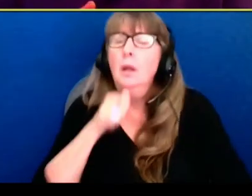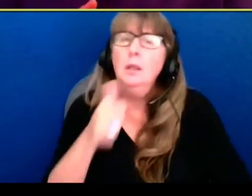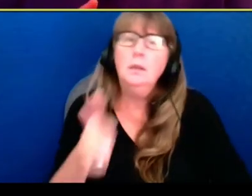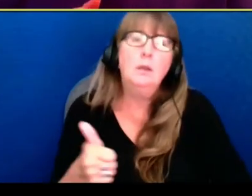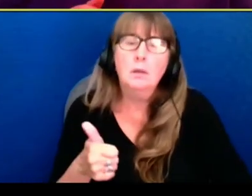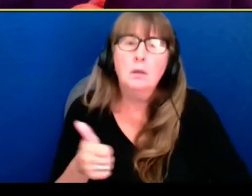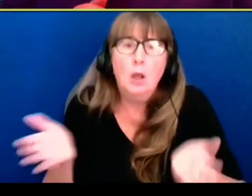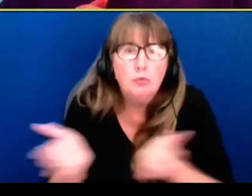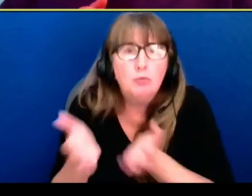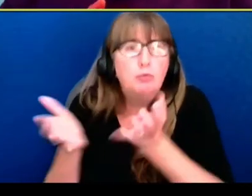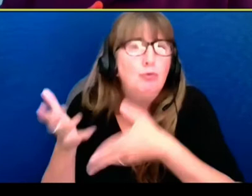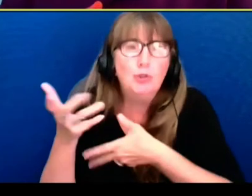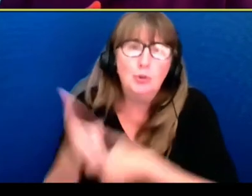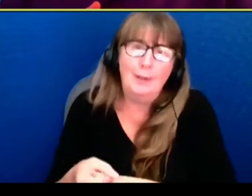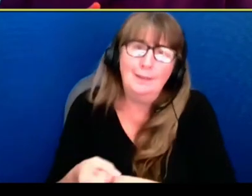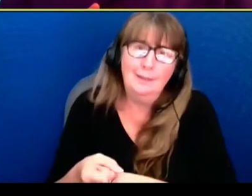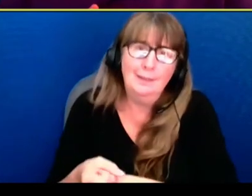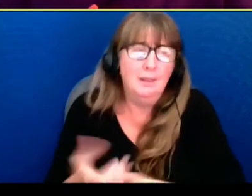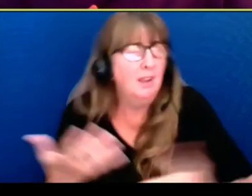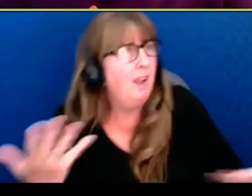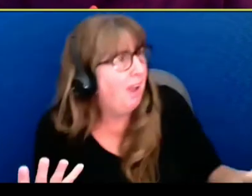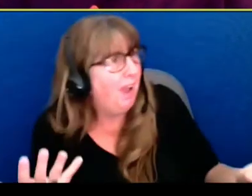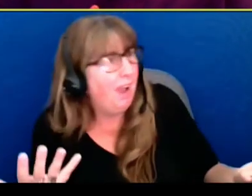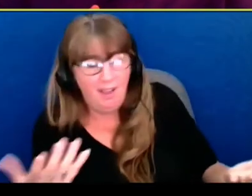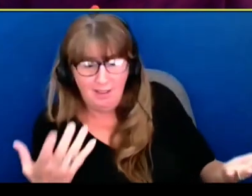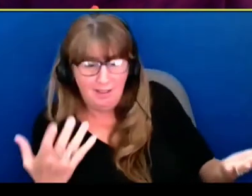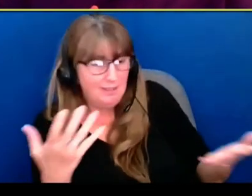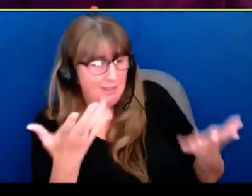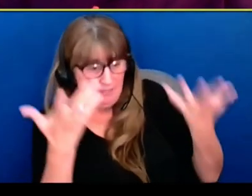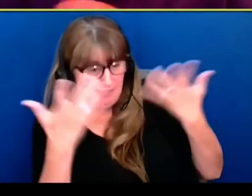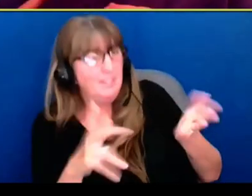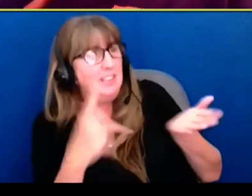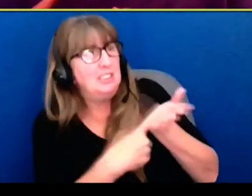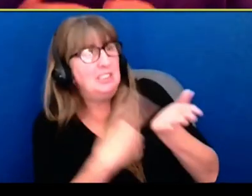Because that's like okay well How come I've been cut out of this whole discussion this whole process.